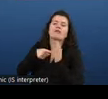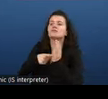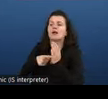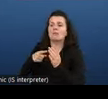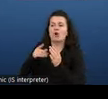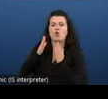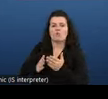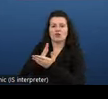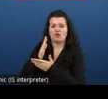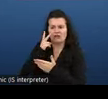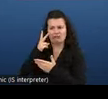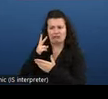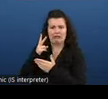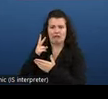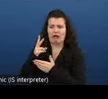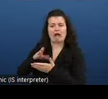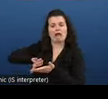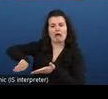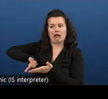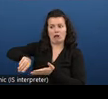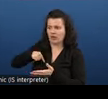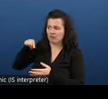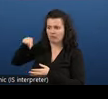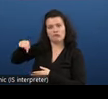on no discrimination to take action, and also the report on it.